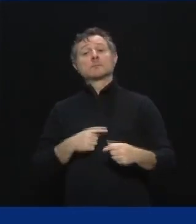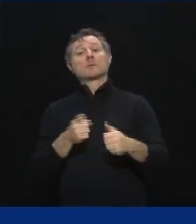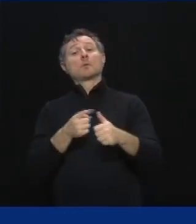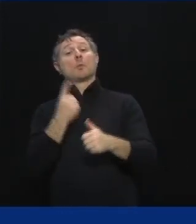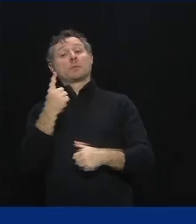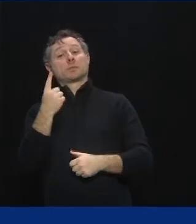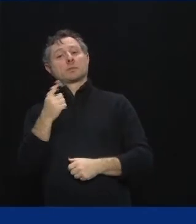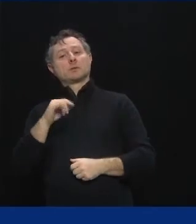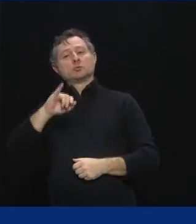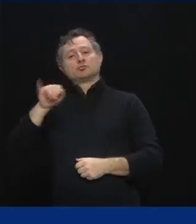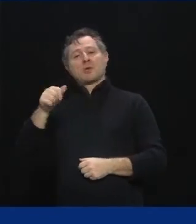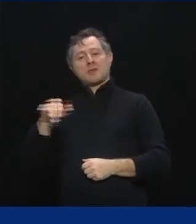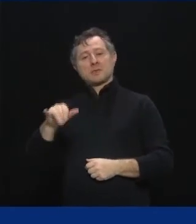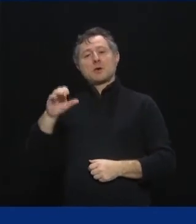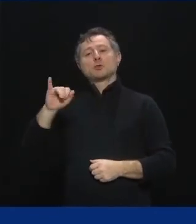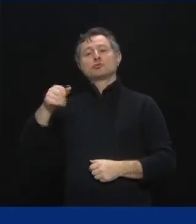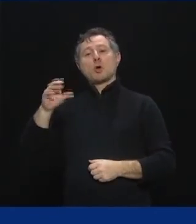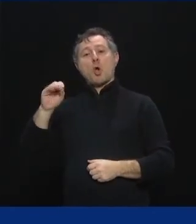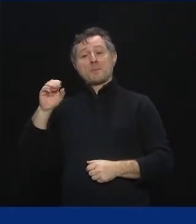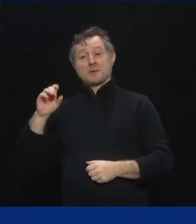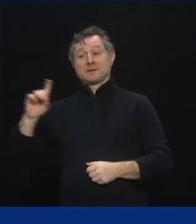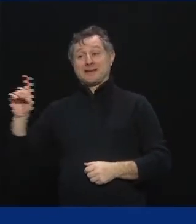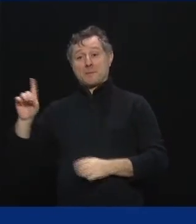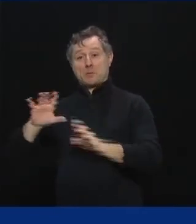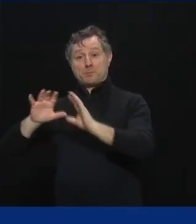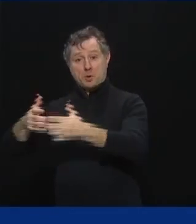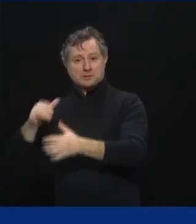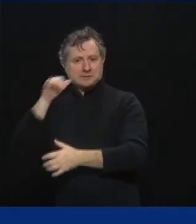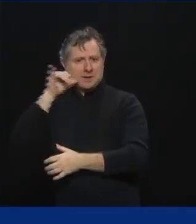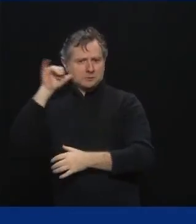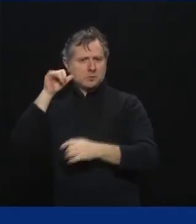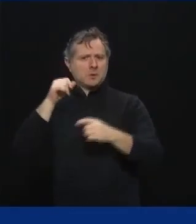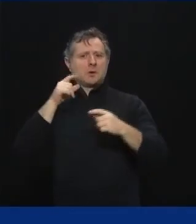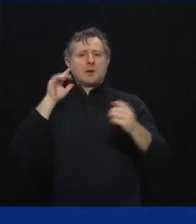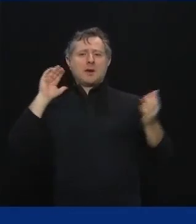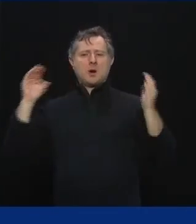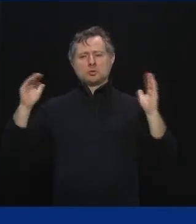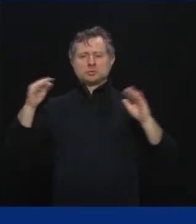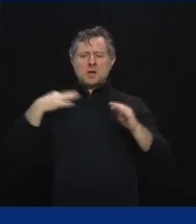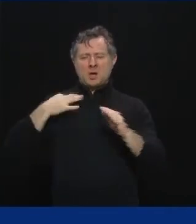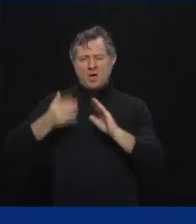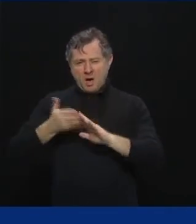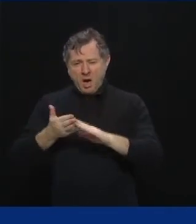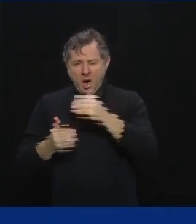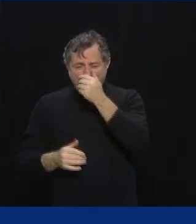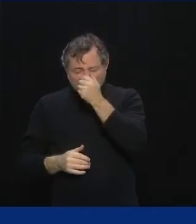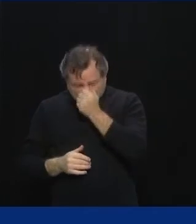HI, GOVERNOR. TWO QUESTIONS FOR YOU.